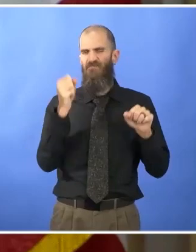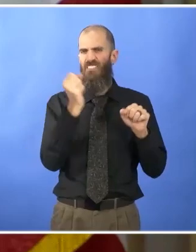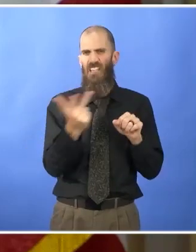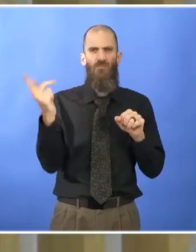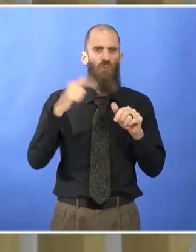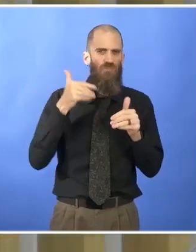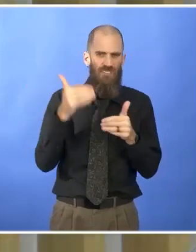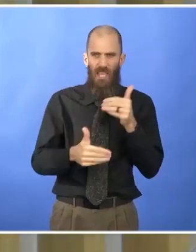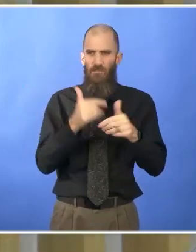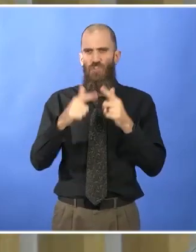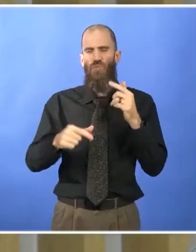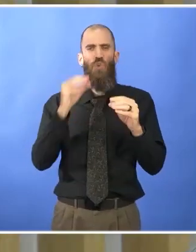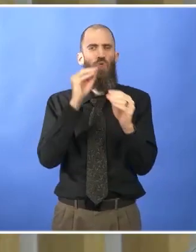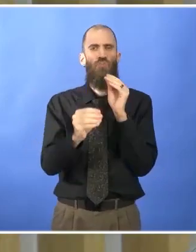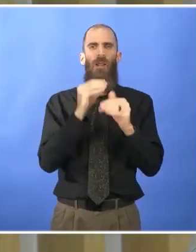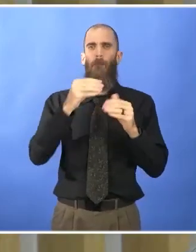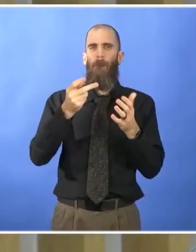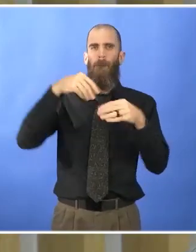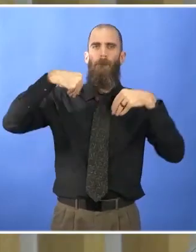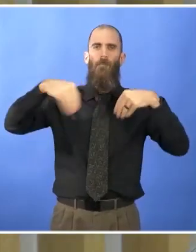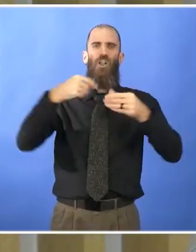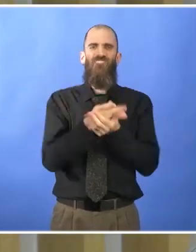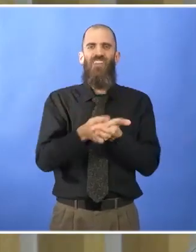SERVICES MARKET. THEY DO NOT HAVE THE ABILITY TO